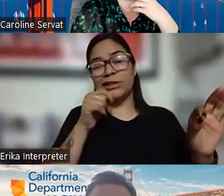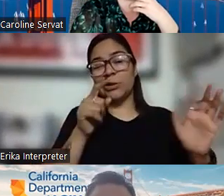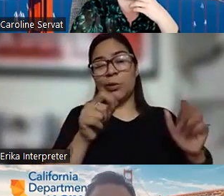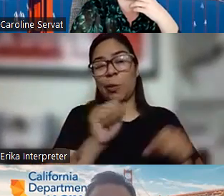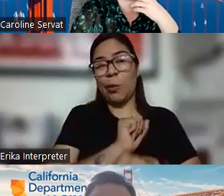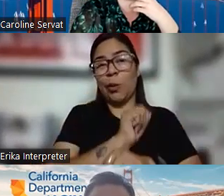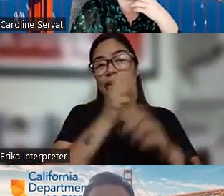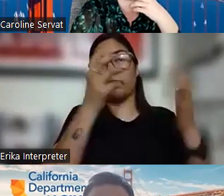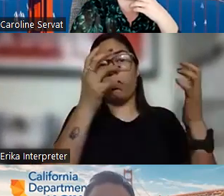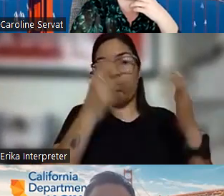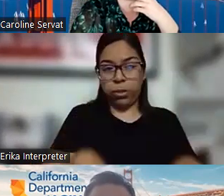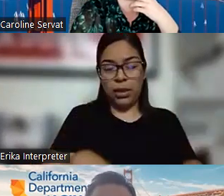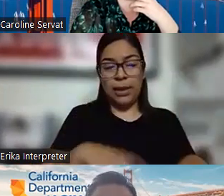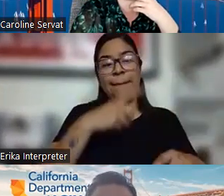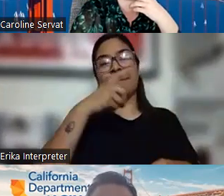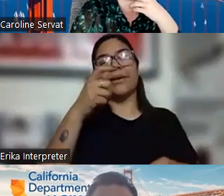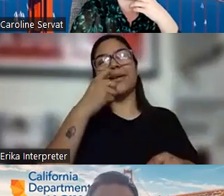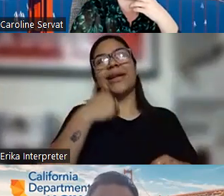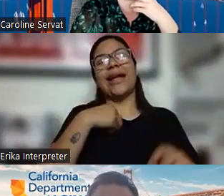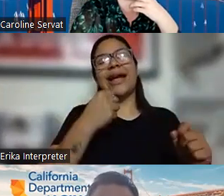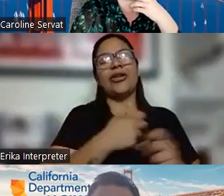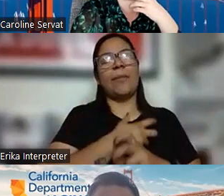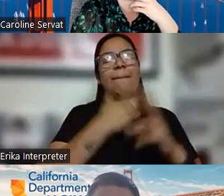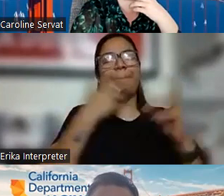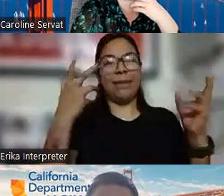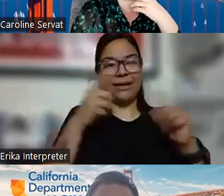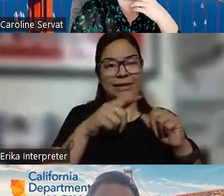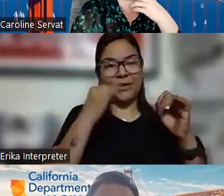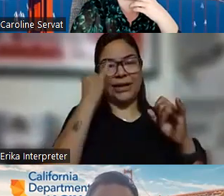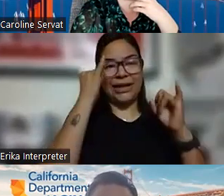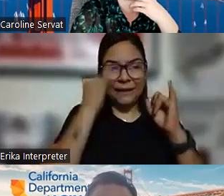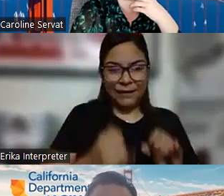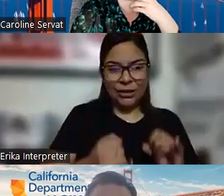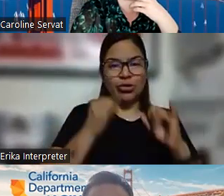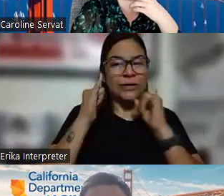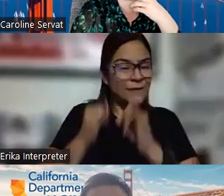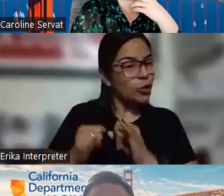everybody's individual assessment needs into one form it became pretty unwieldly so at this